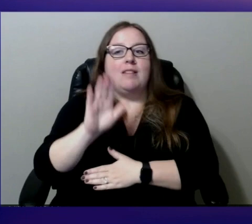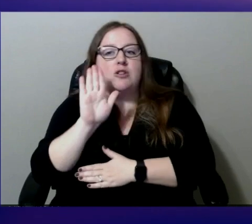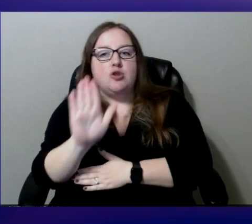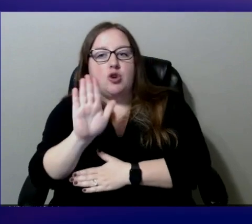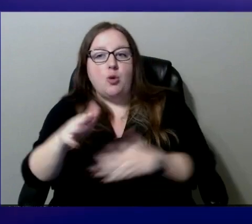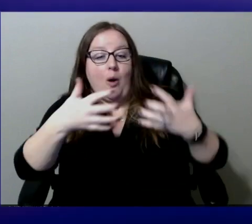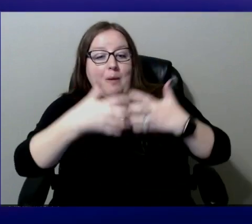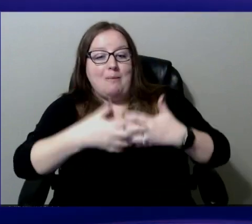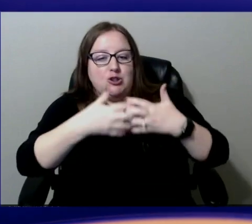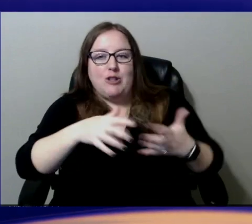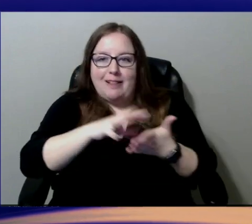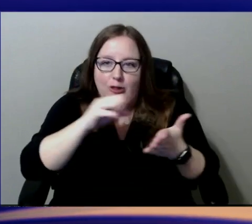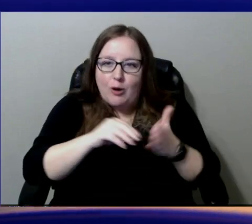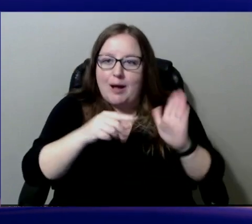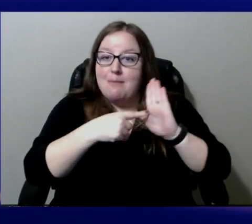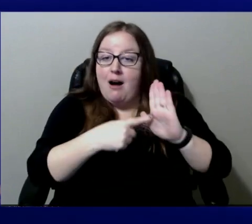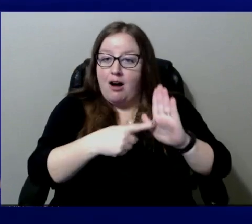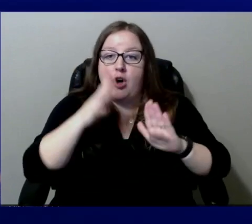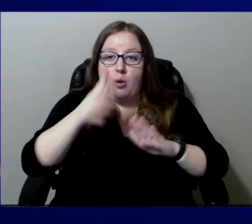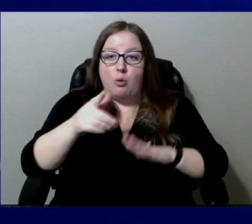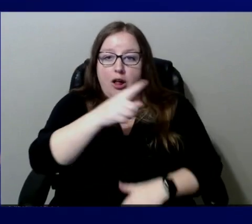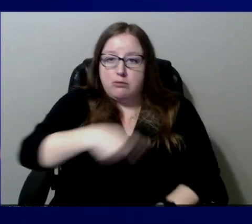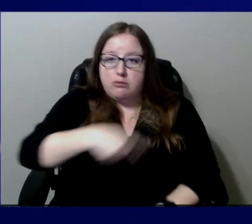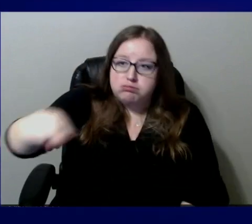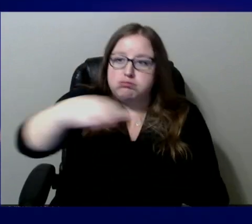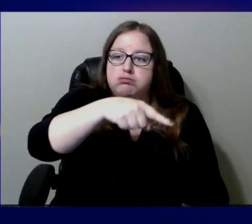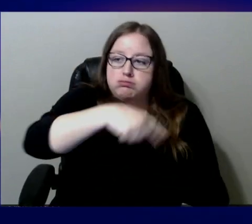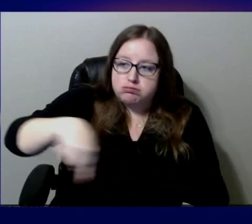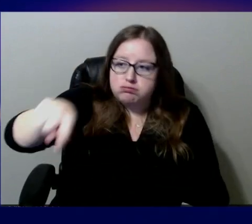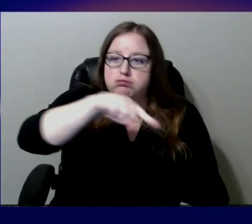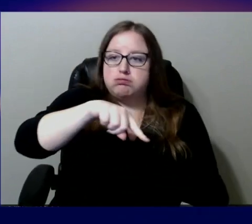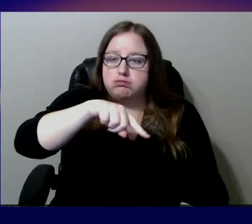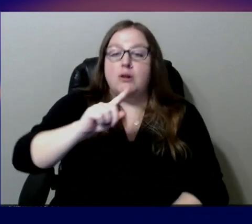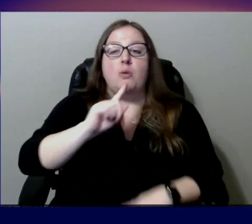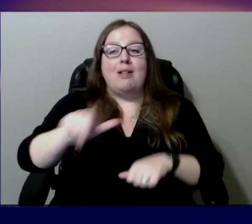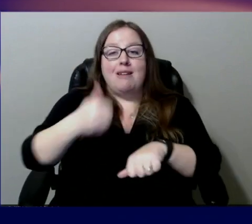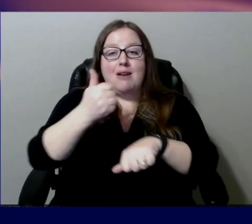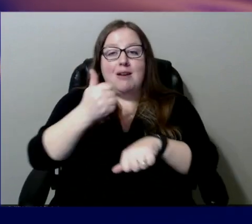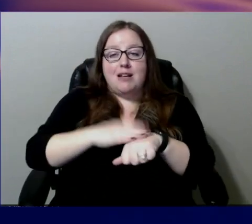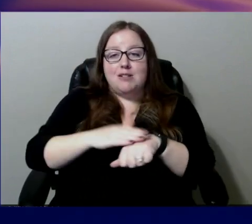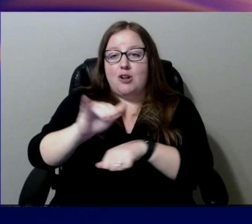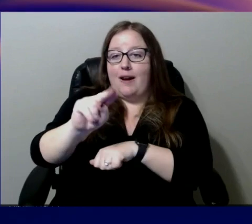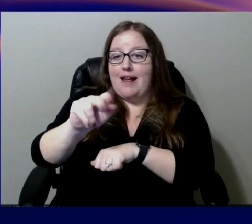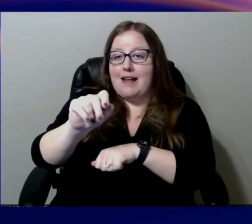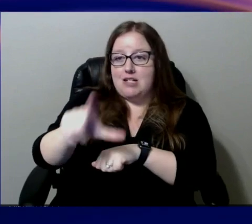that will make it go around the track. It is based on an Intel atom processor